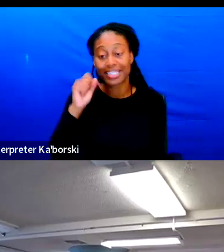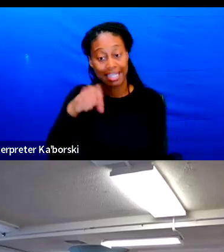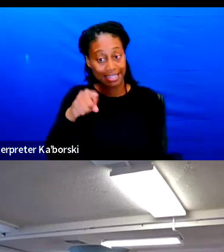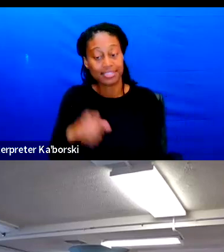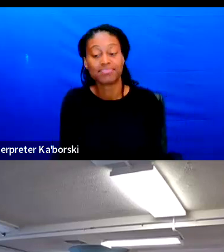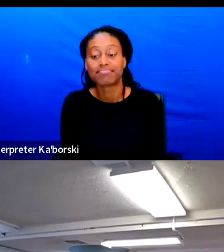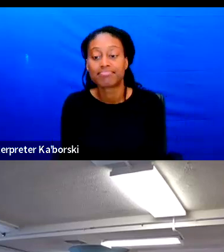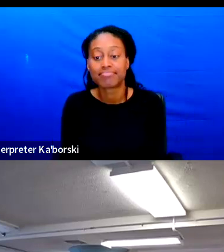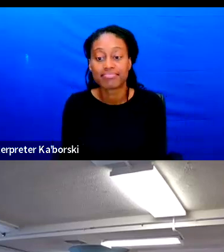Selina Butcher: at?